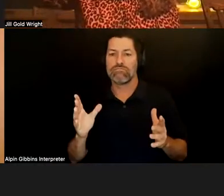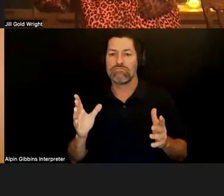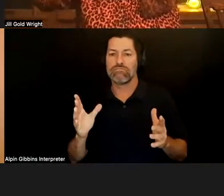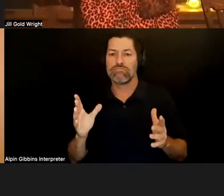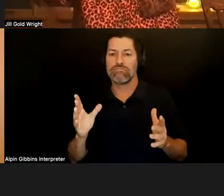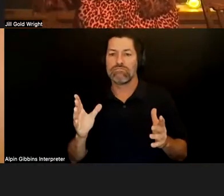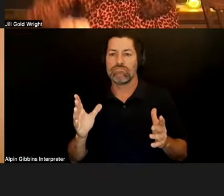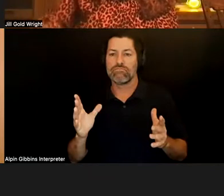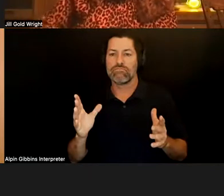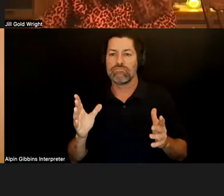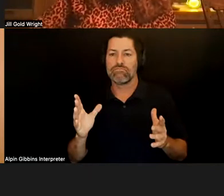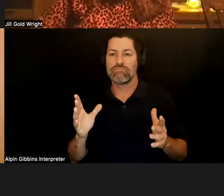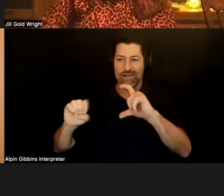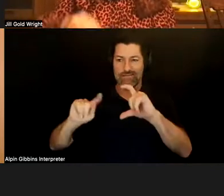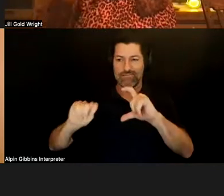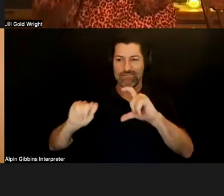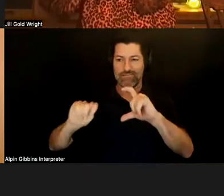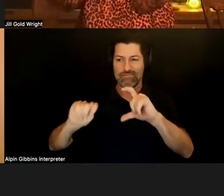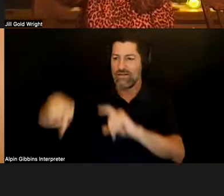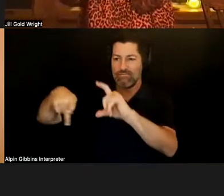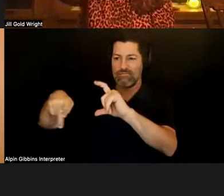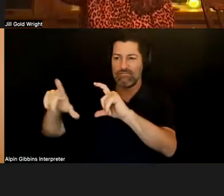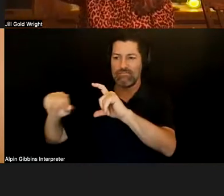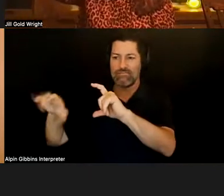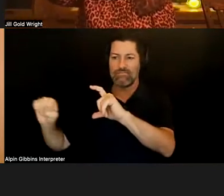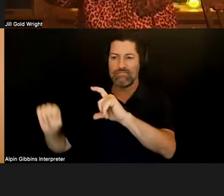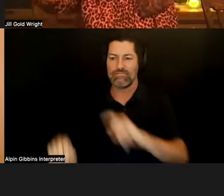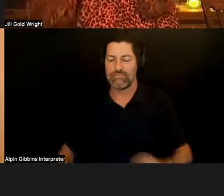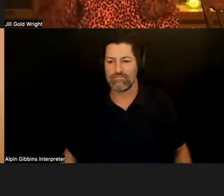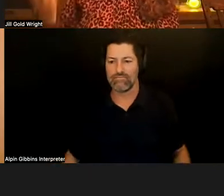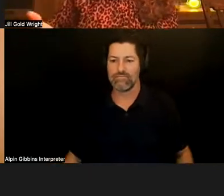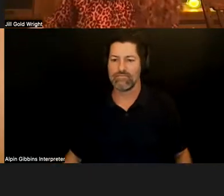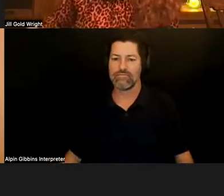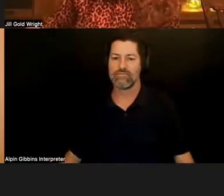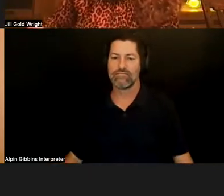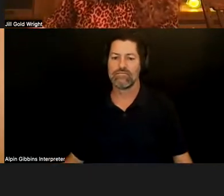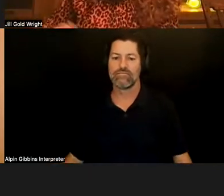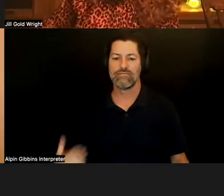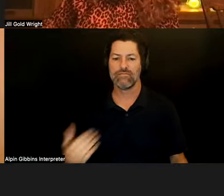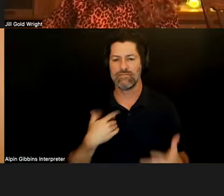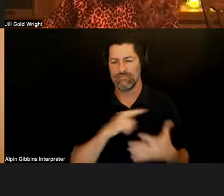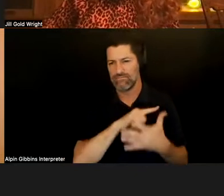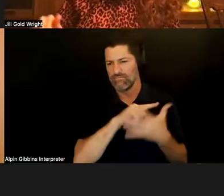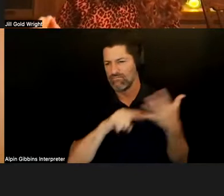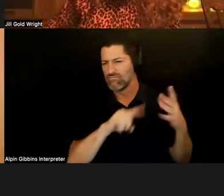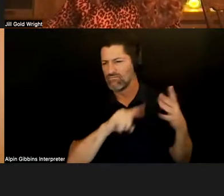20:25:03 Capital p place. Lots of different lots of different terms but i'm gonna say